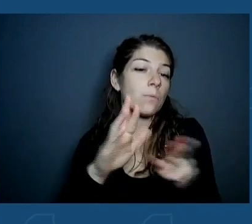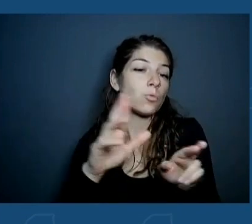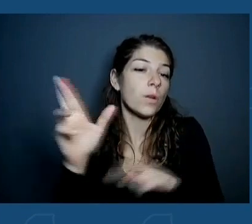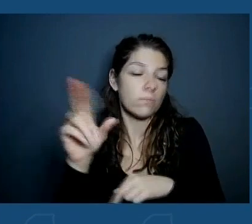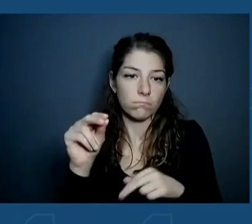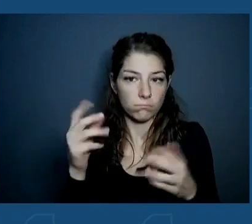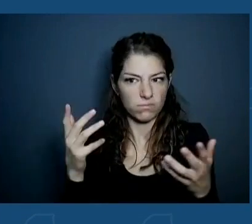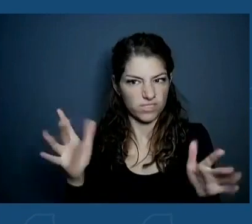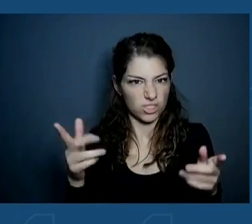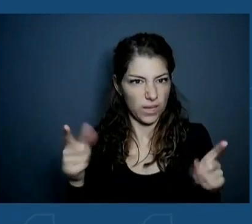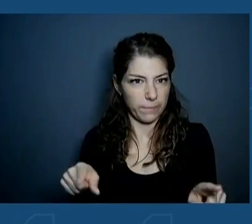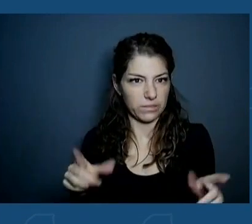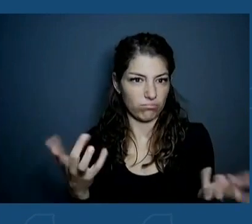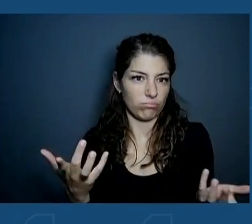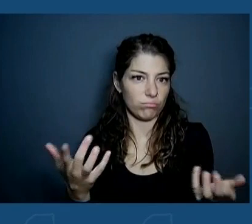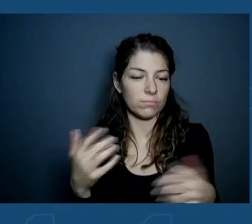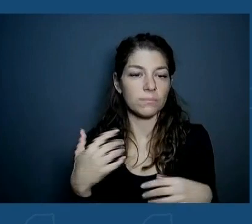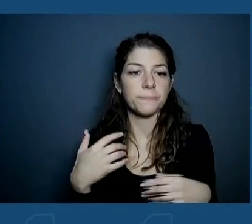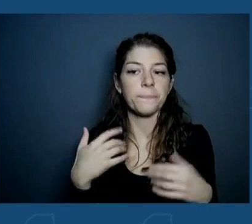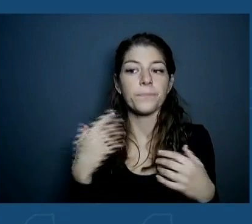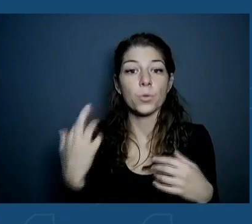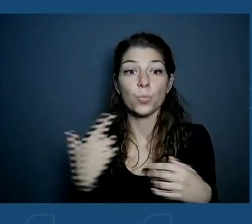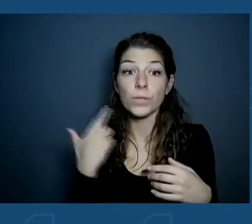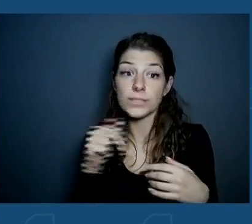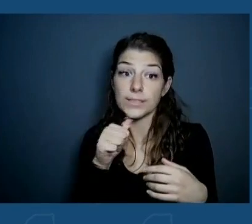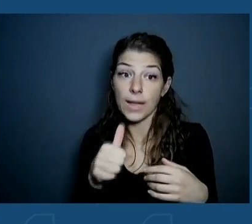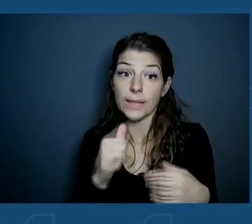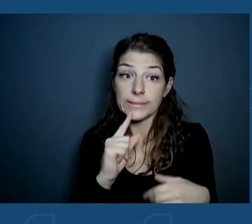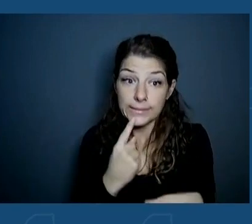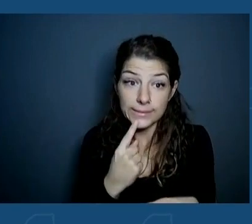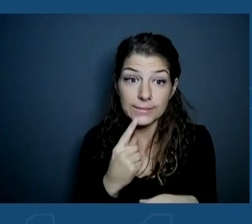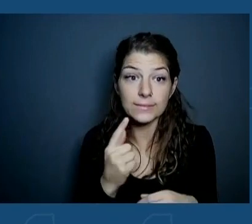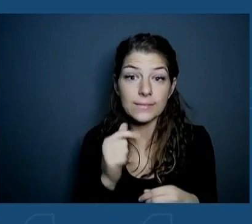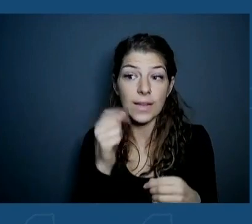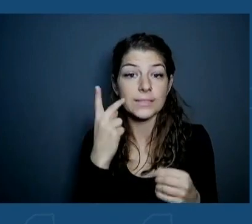PEOPLE ARE SAYING IT IS BACK. AND THAT HELPS OUR JOB TO NOT TALK ABOUT HYPOTHETICALS LIKE